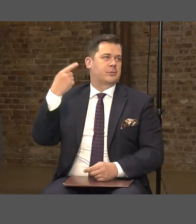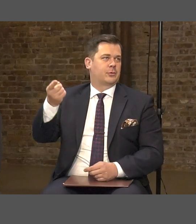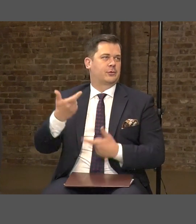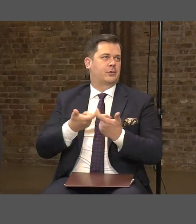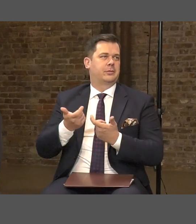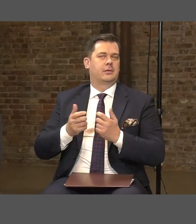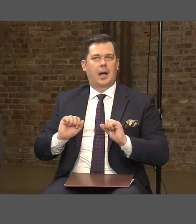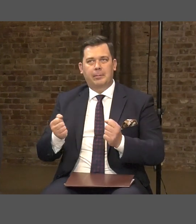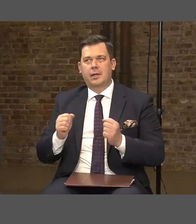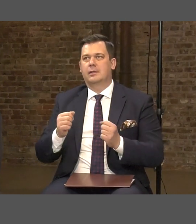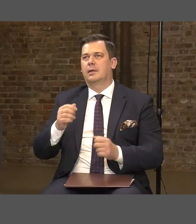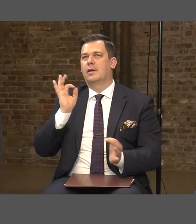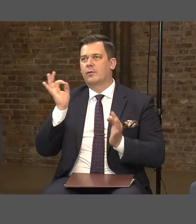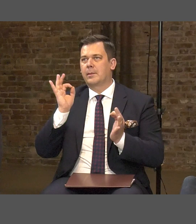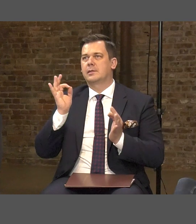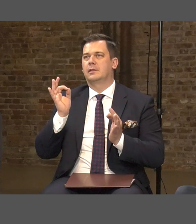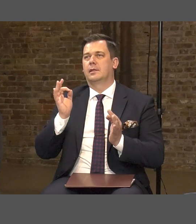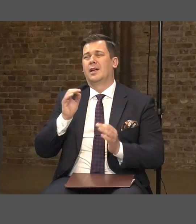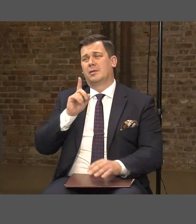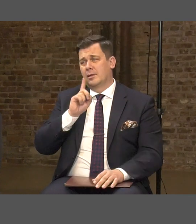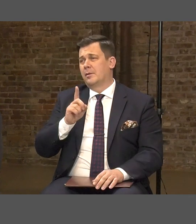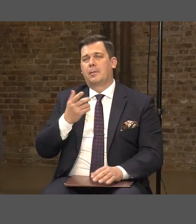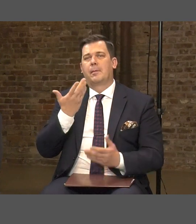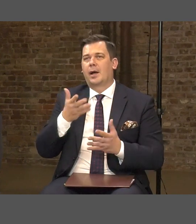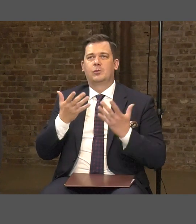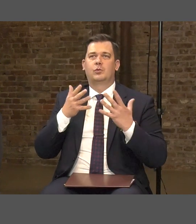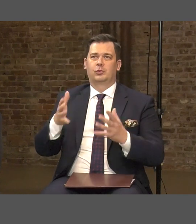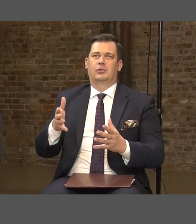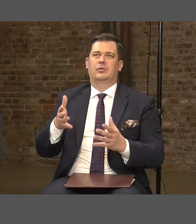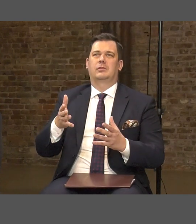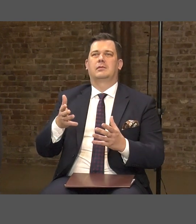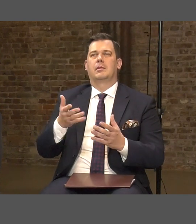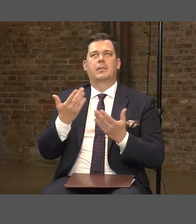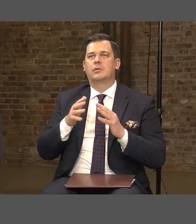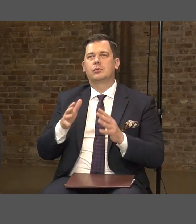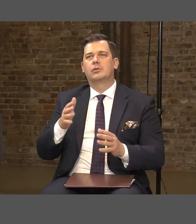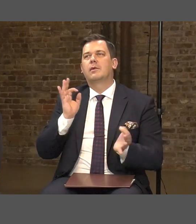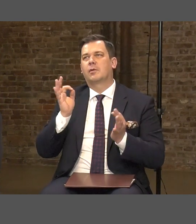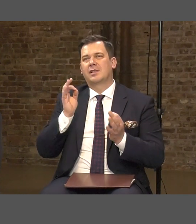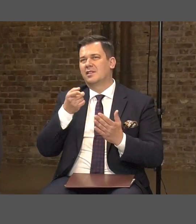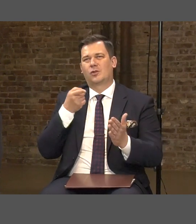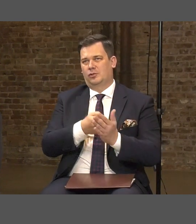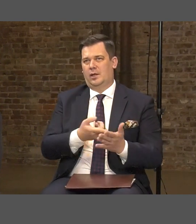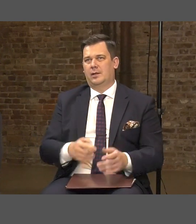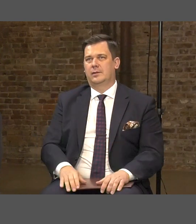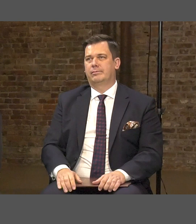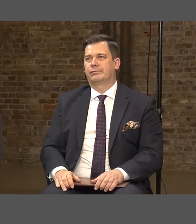For the future we can do some kind of information campaign. A lot of information is not getting through.